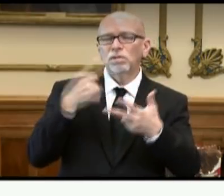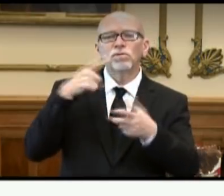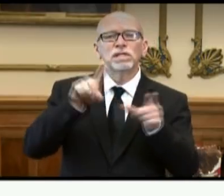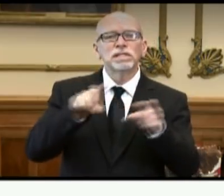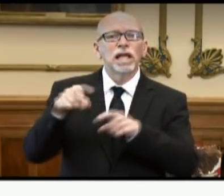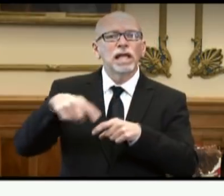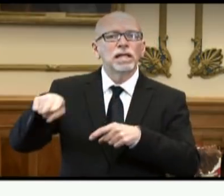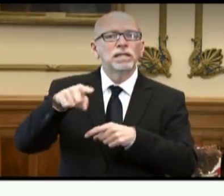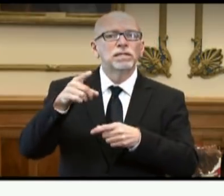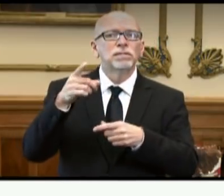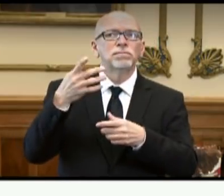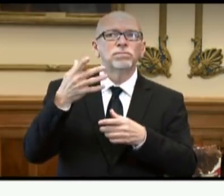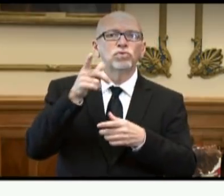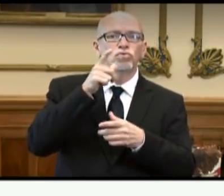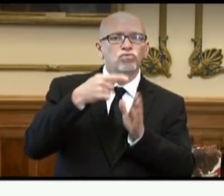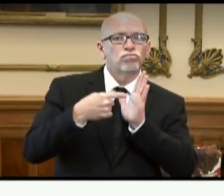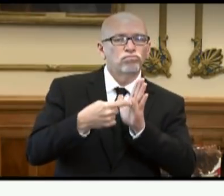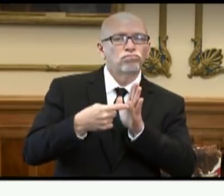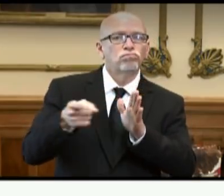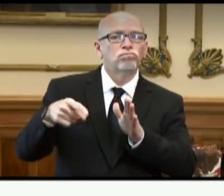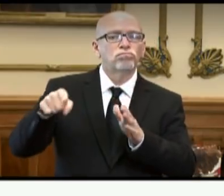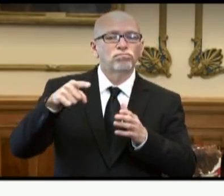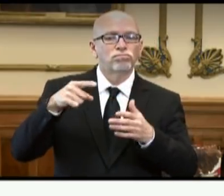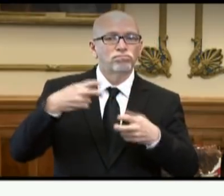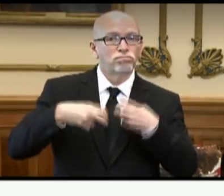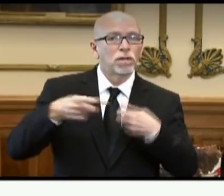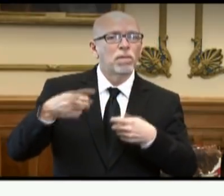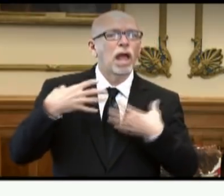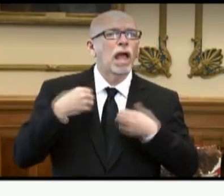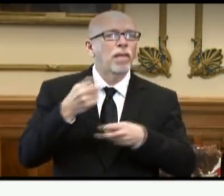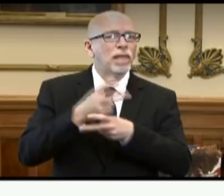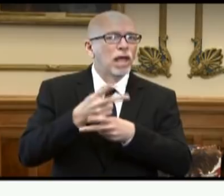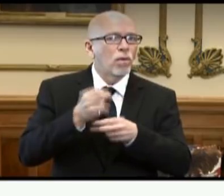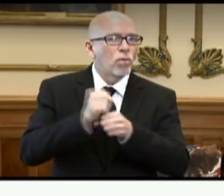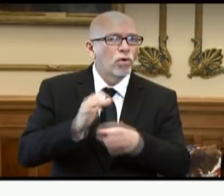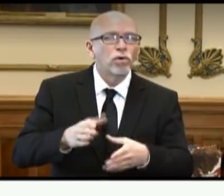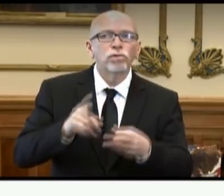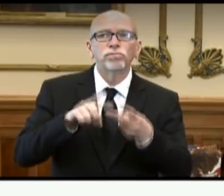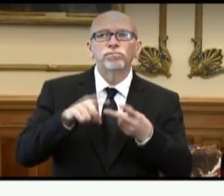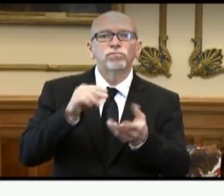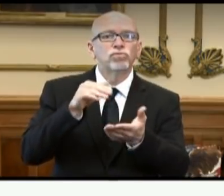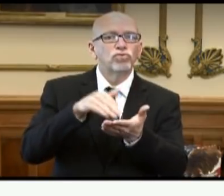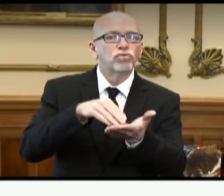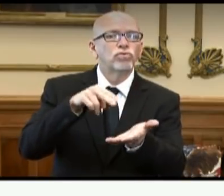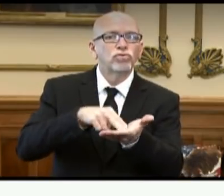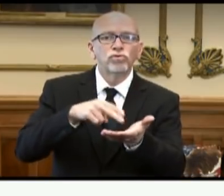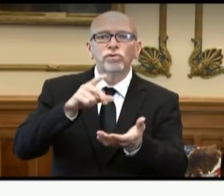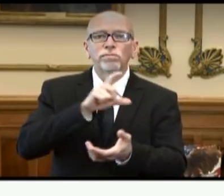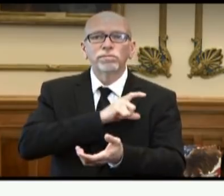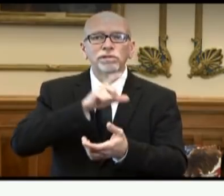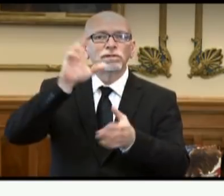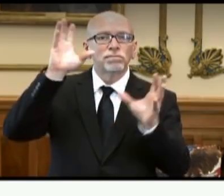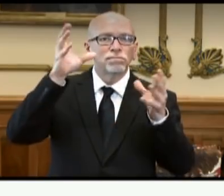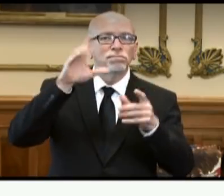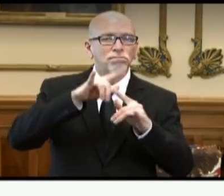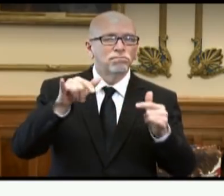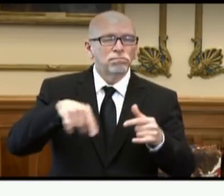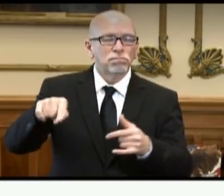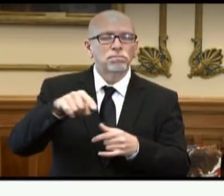IN CLARK VANDENBERG AND ALLEN COUNTIES TO TEST ASYMPTOMATIC HEALTH. I HAVE SYMPTOMATIC